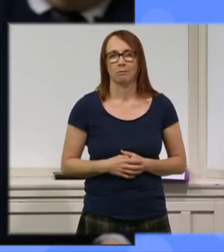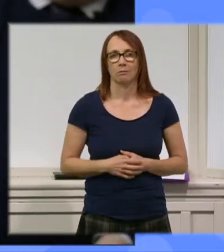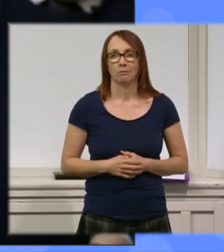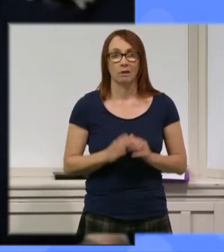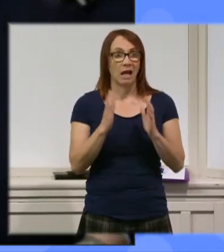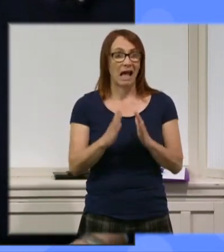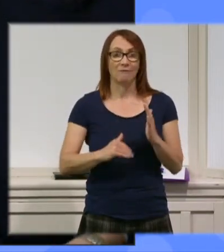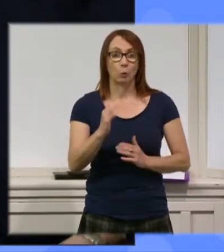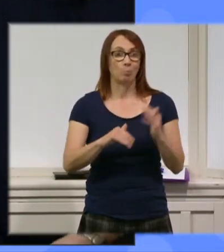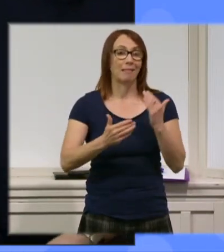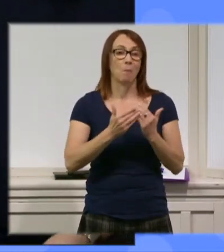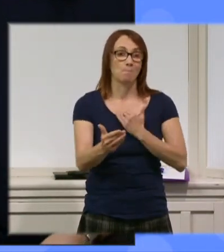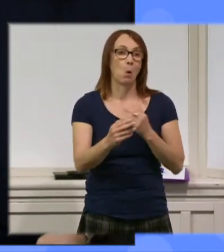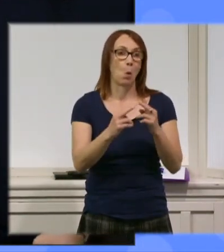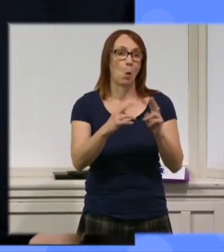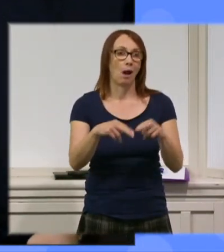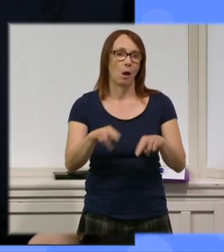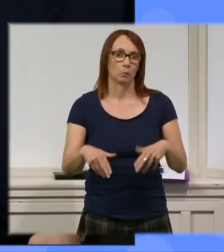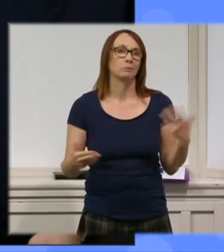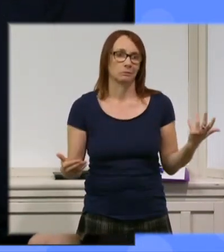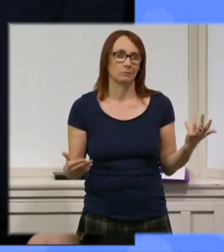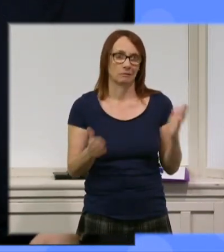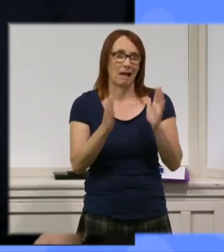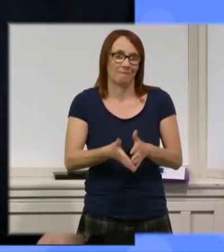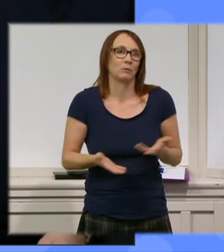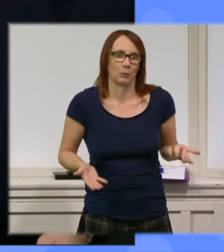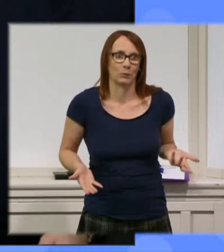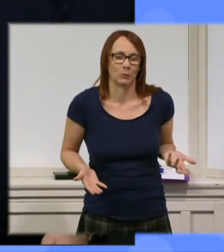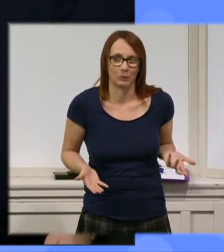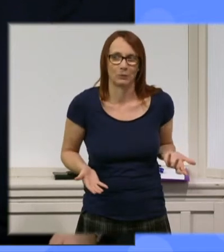more houses I mean that's the the crux of it there are lots of debates to be